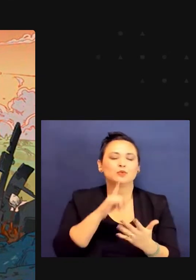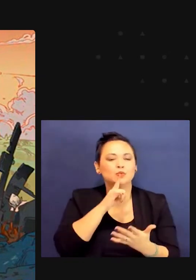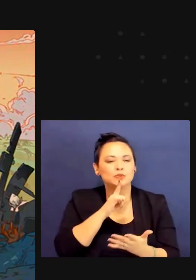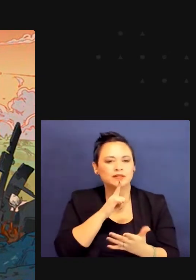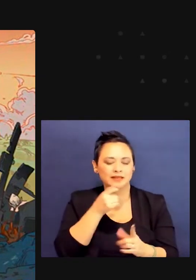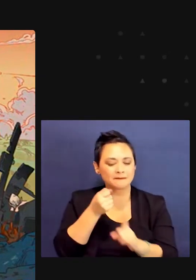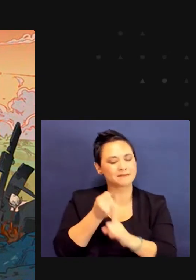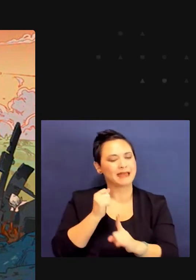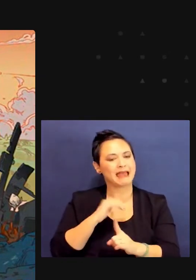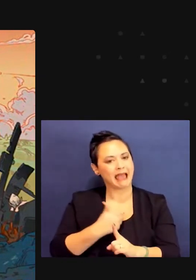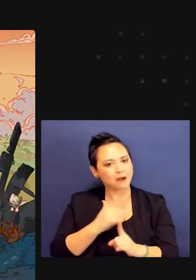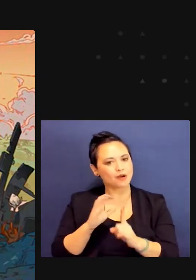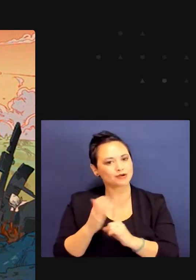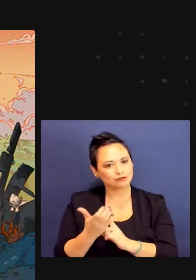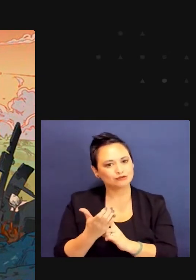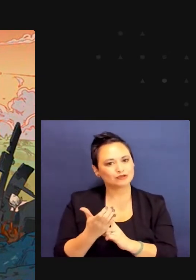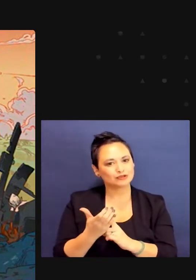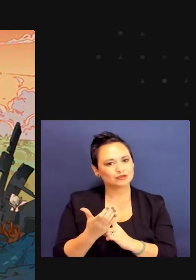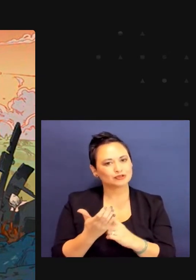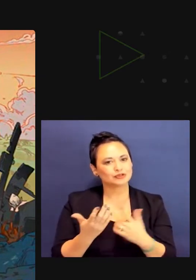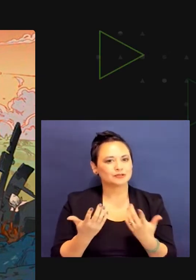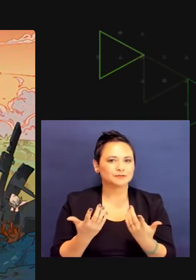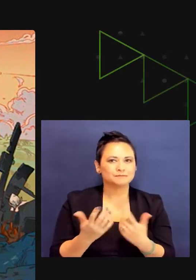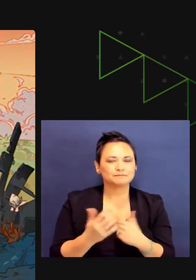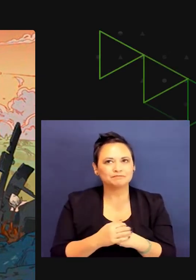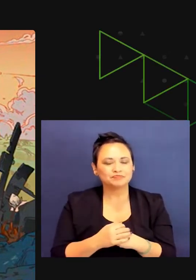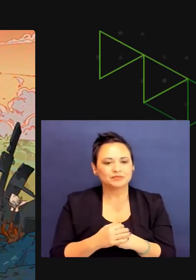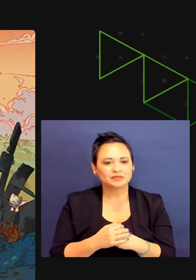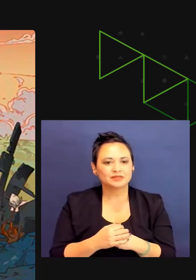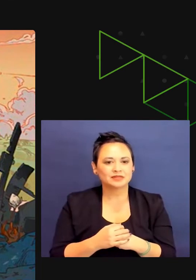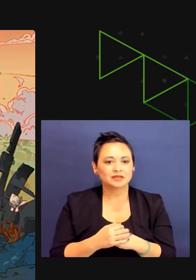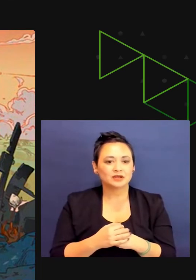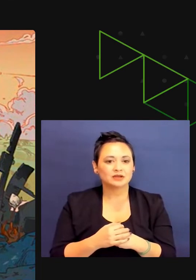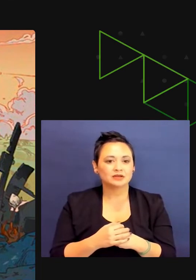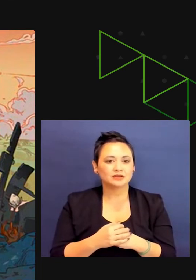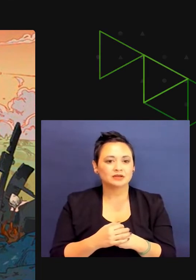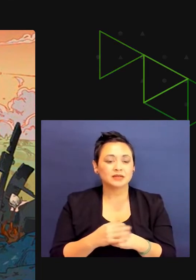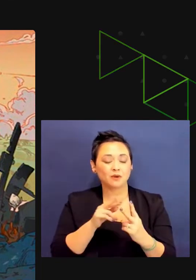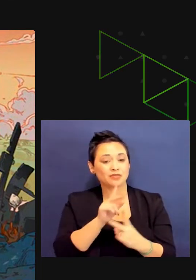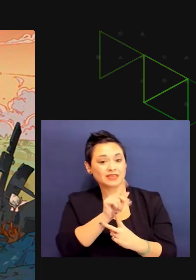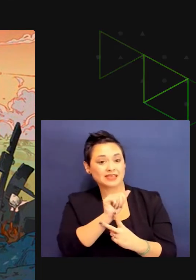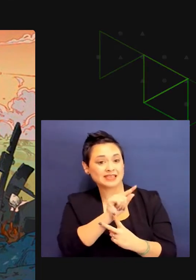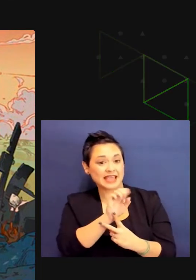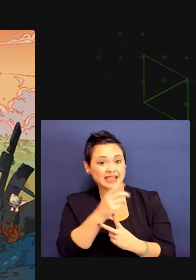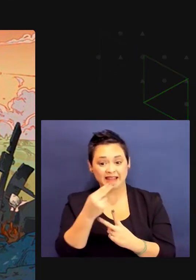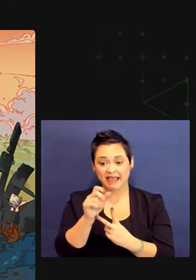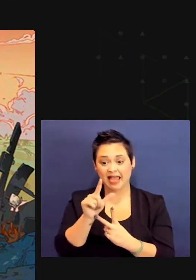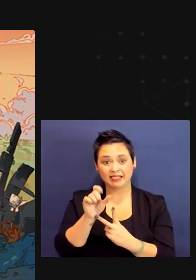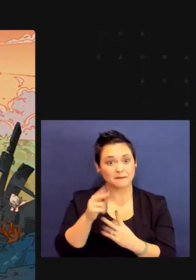So what both Kate and Helen had said is, you know, they keep us honest. And when we talk about our culture,